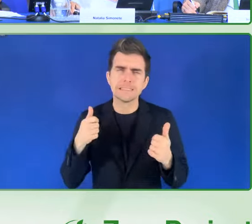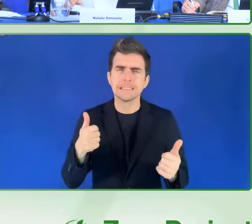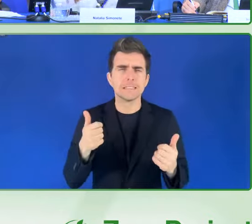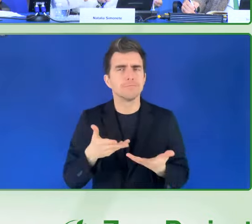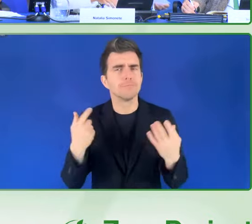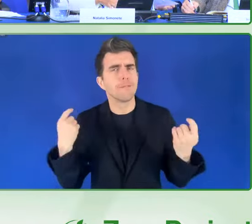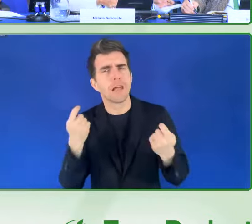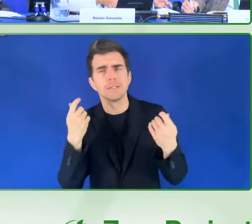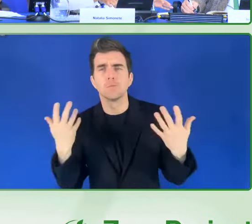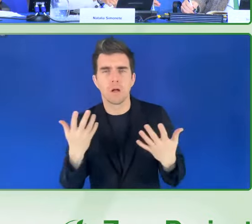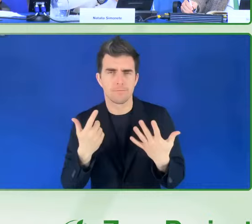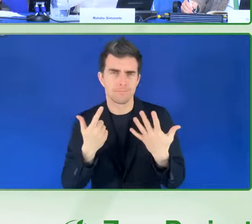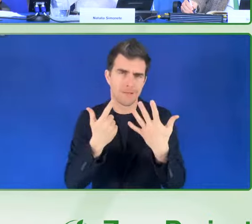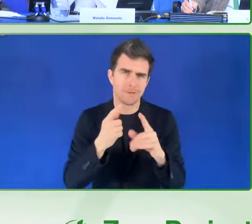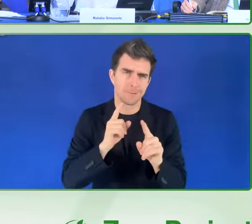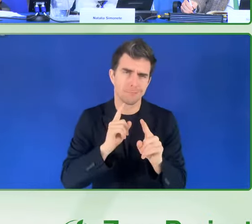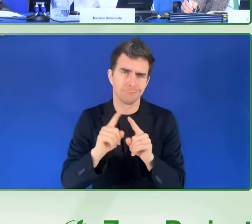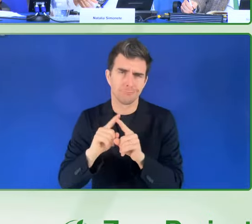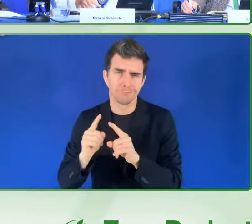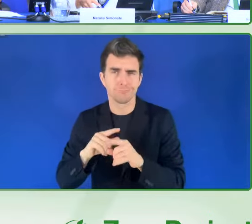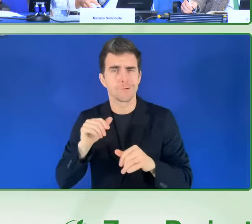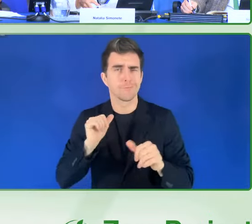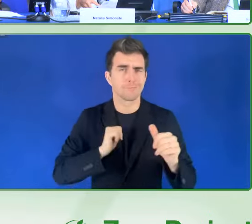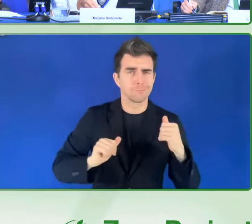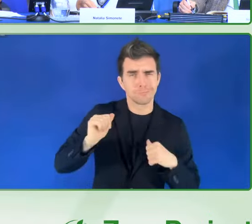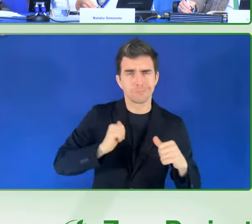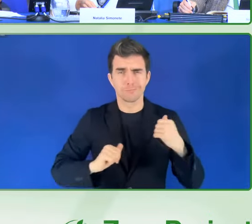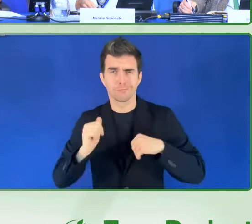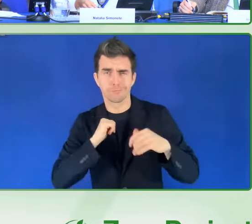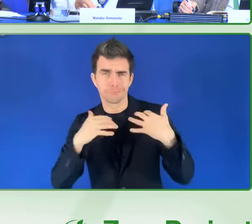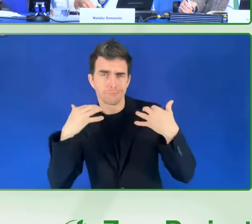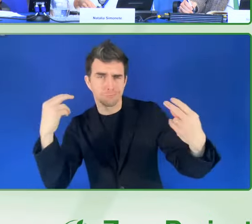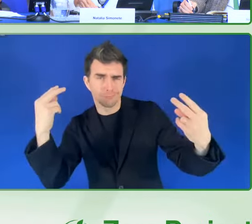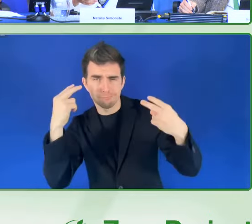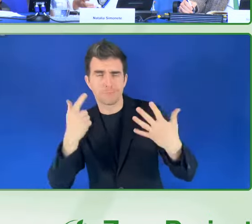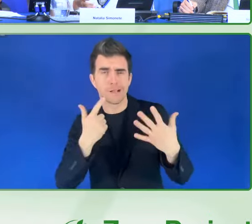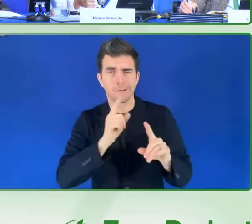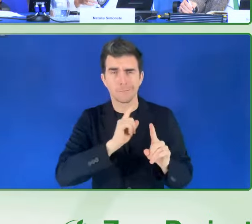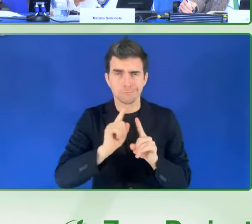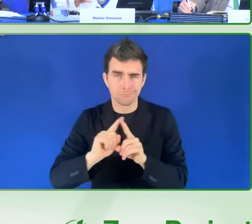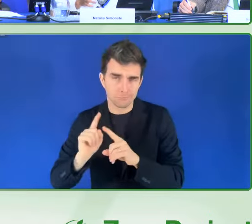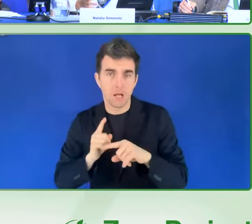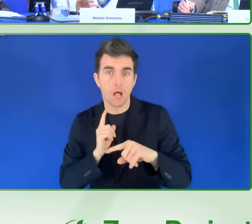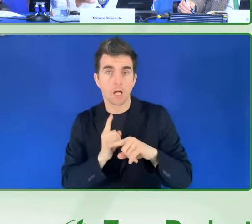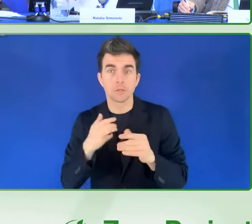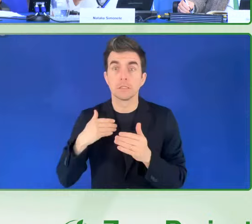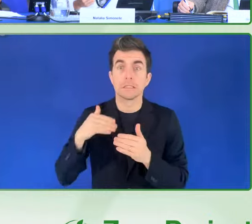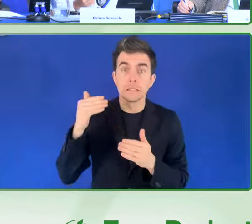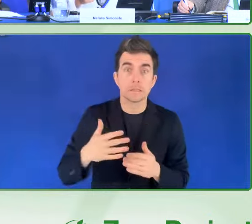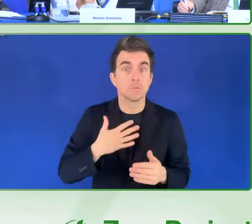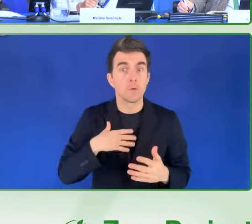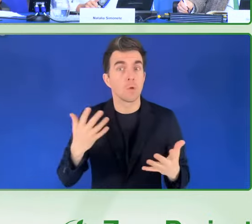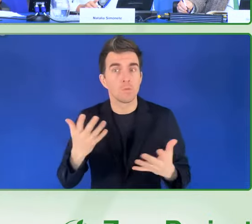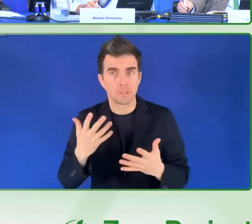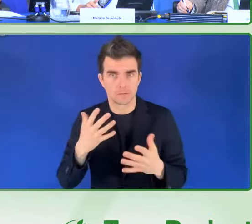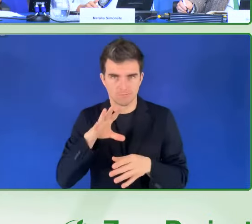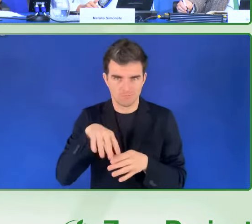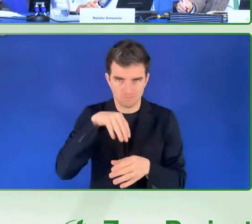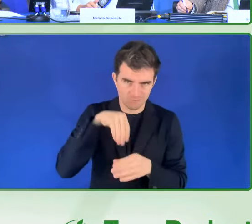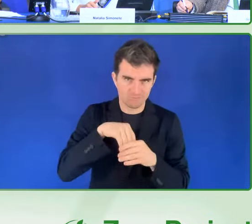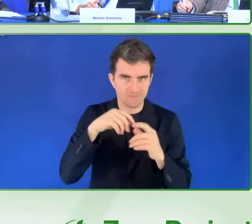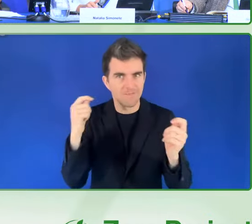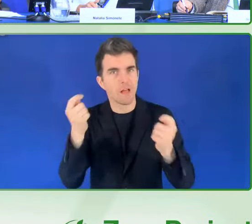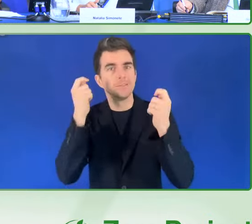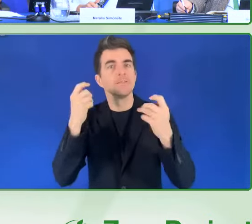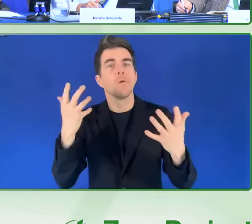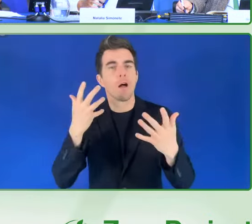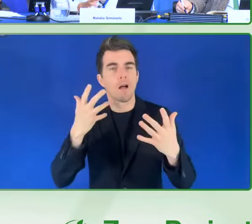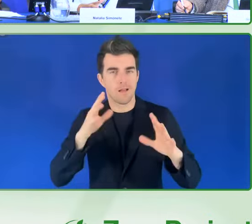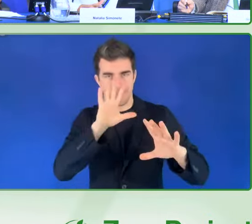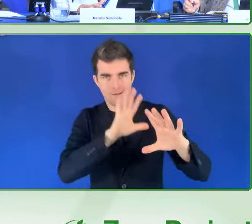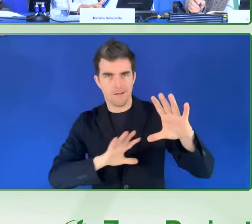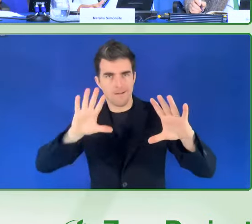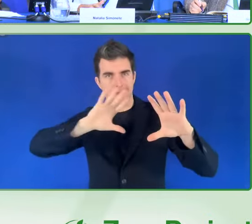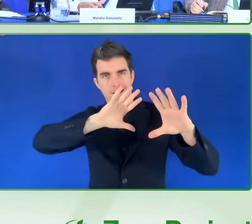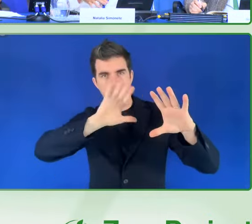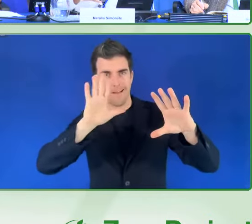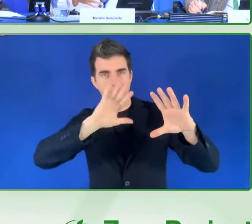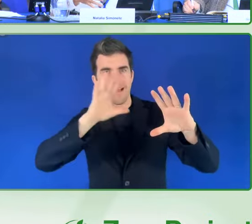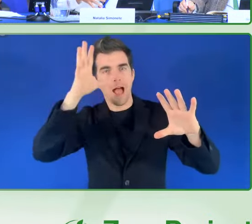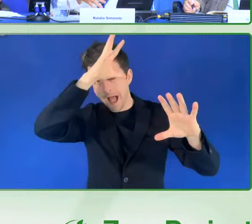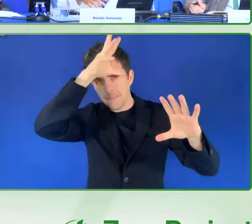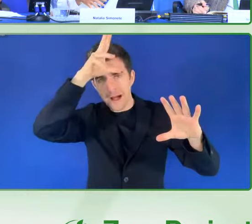The training course for teachers on how to use this to make education practices inclusive.